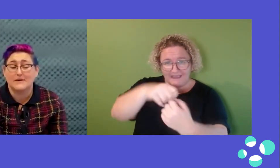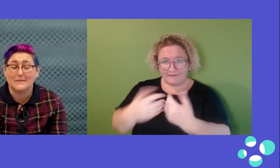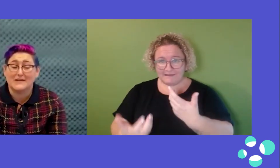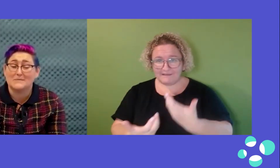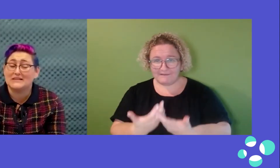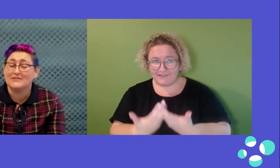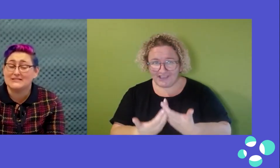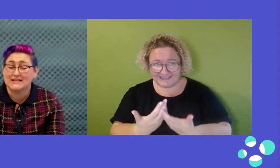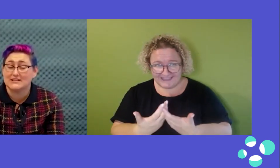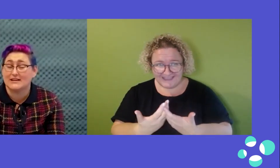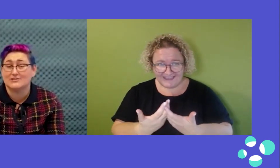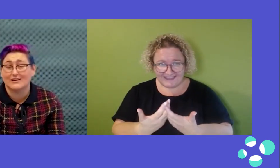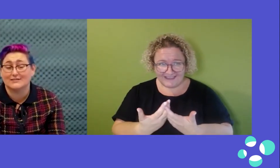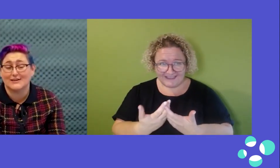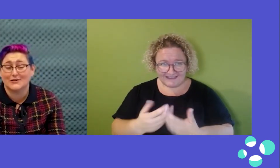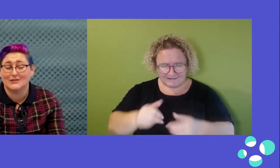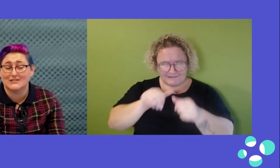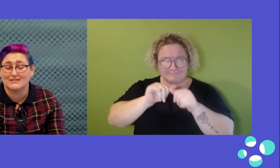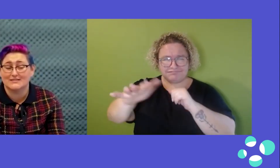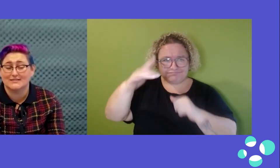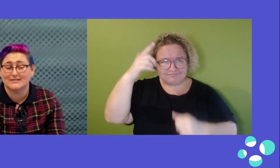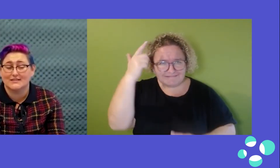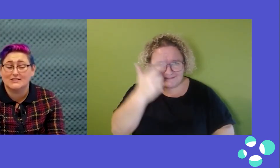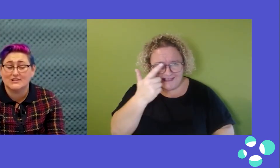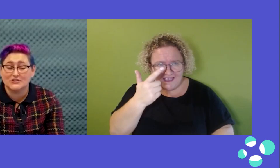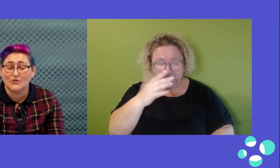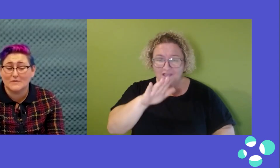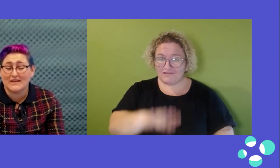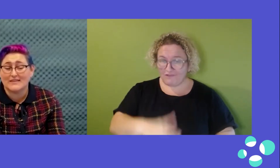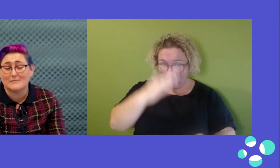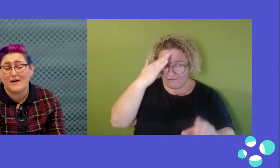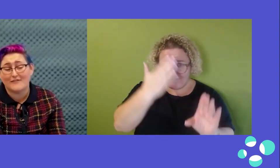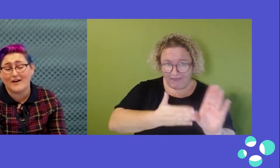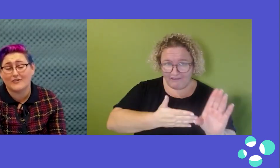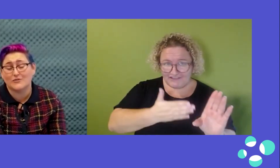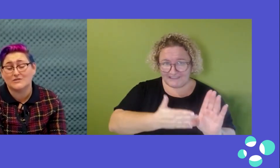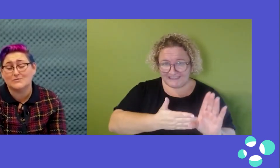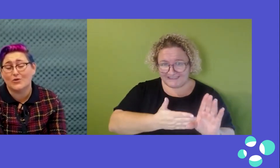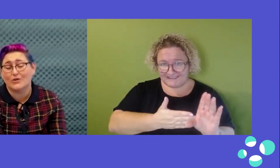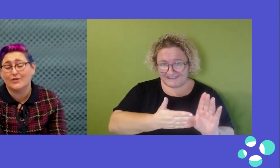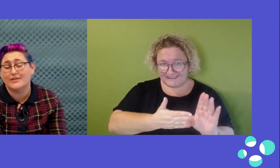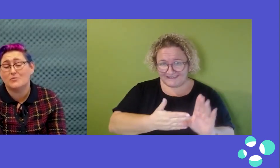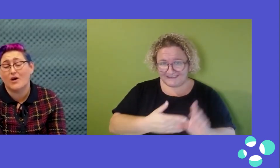becoming a beloved teacher and child psychologist. She taught me that my value was more than what